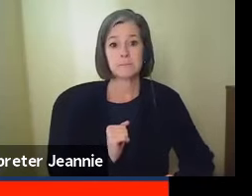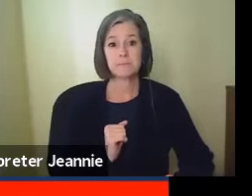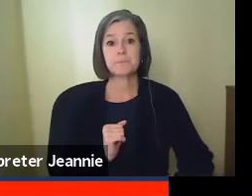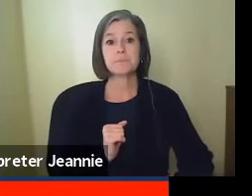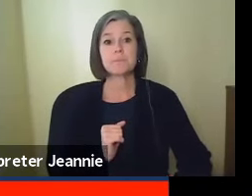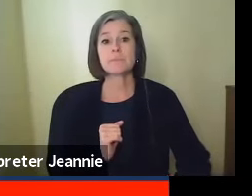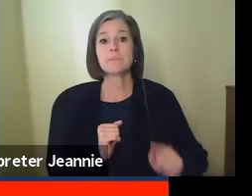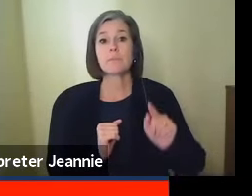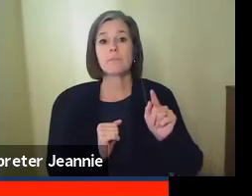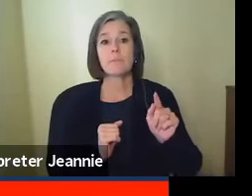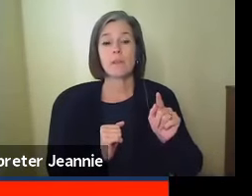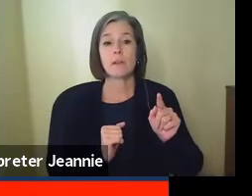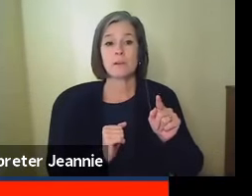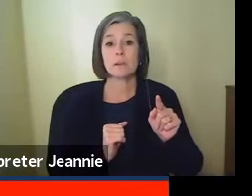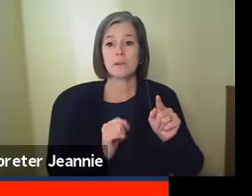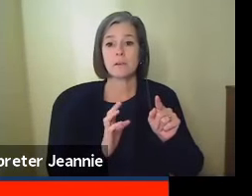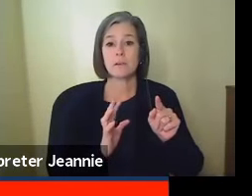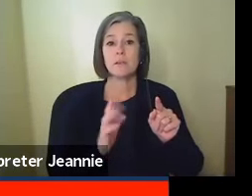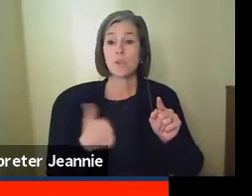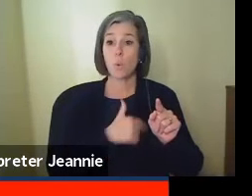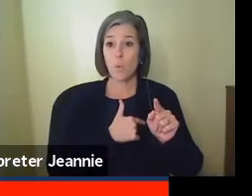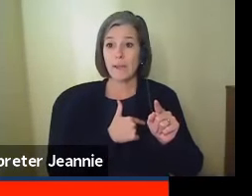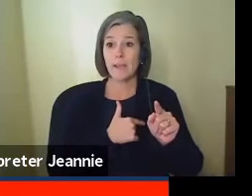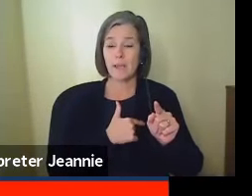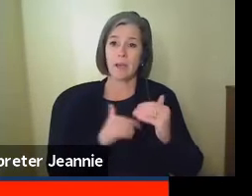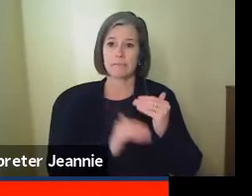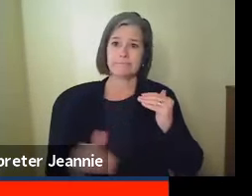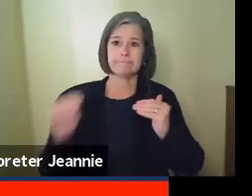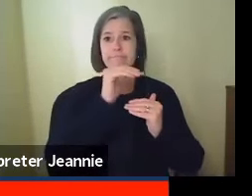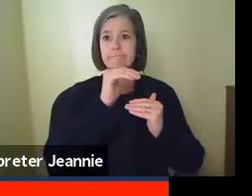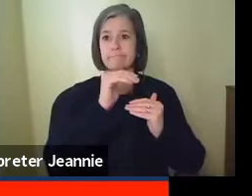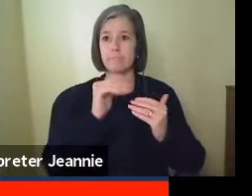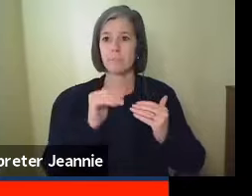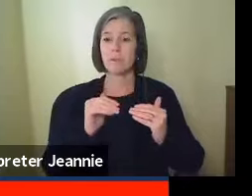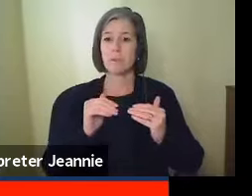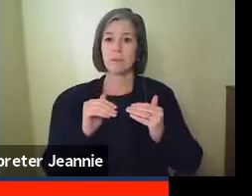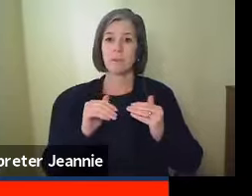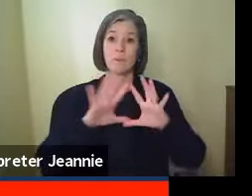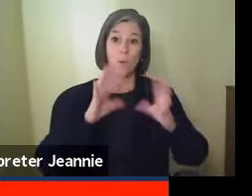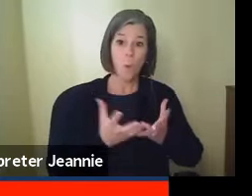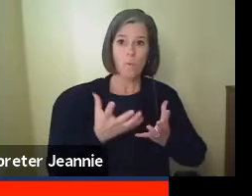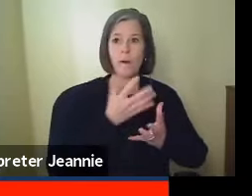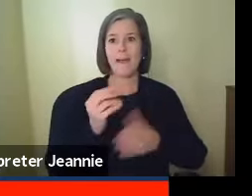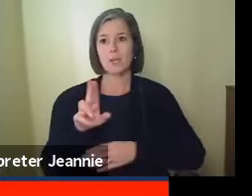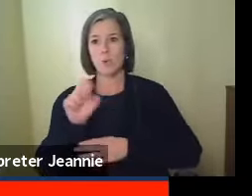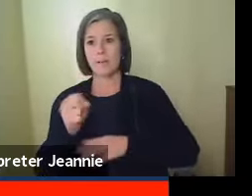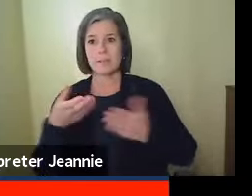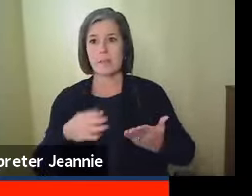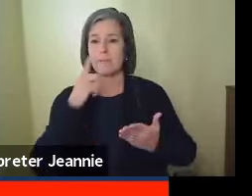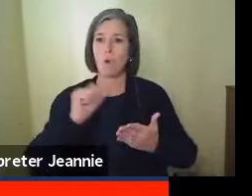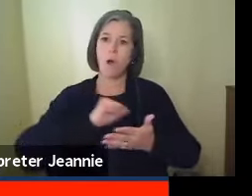So we have passed the global and U.S. deaths for every pandemic that has hit North